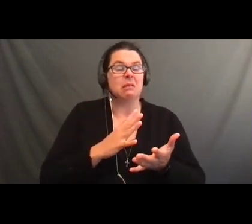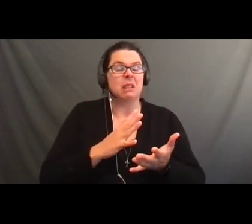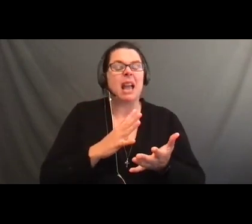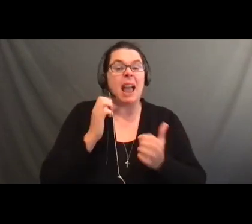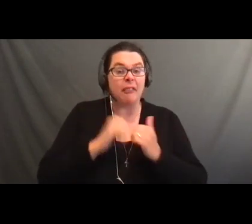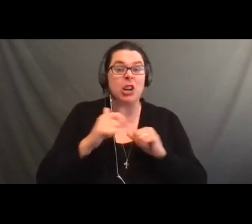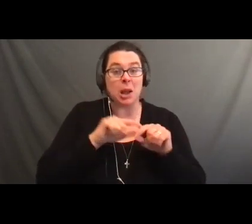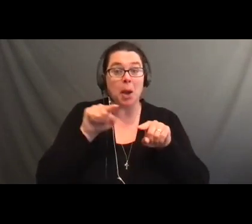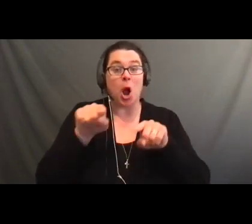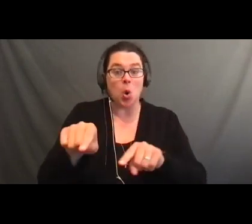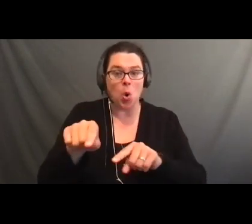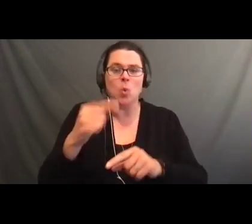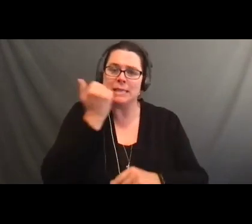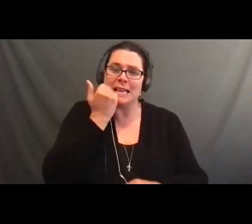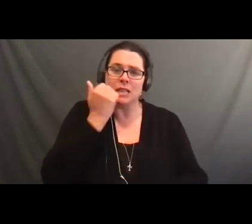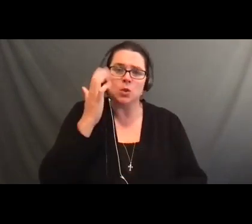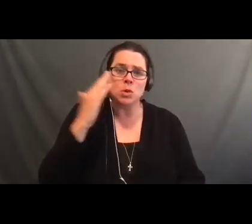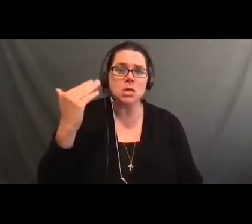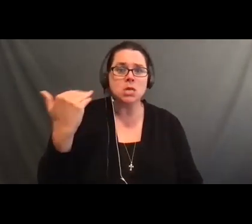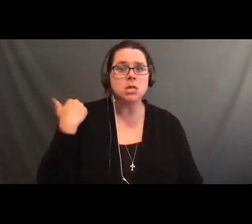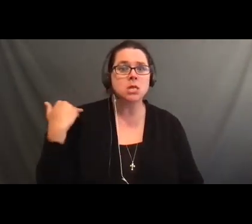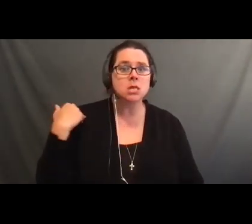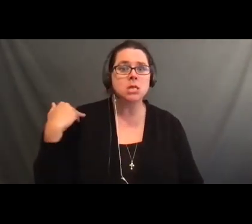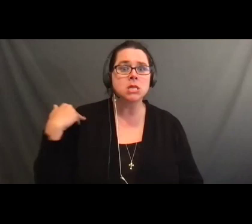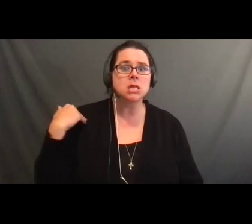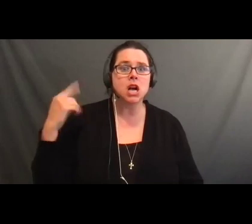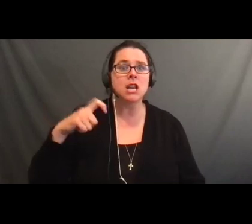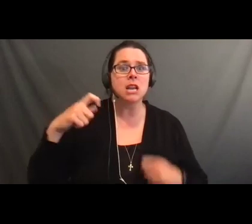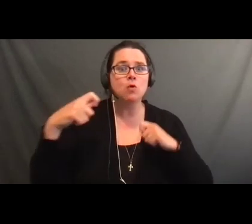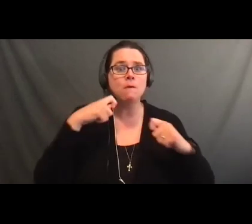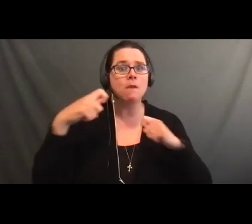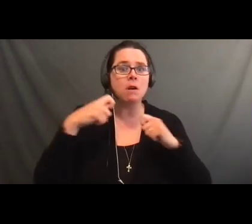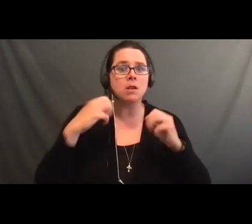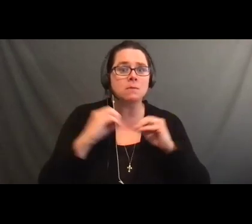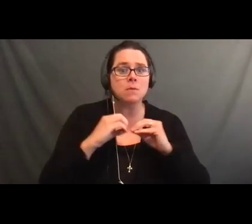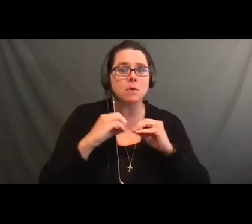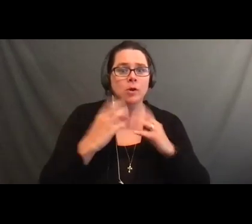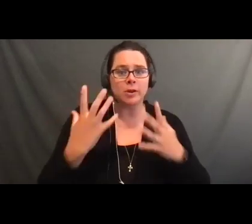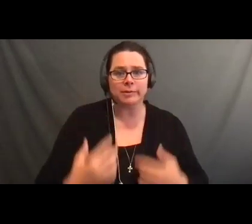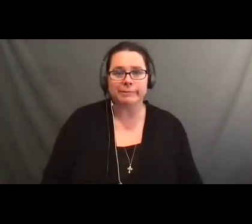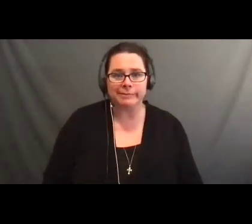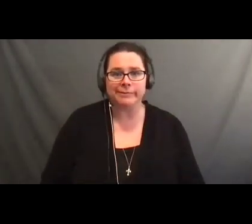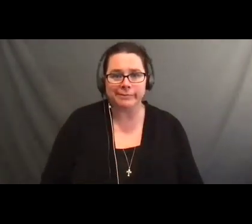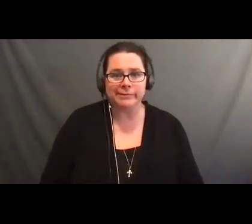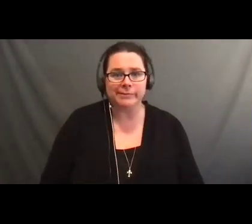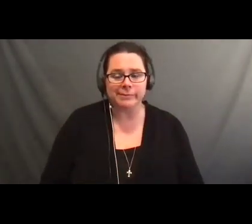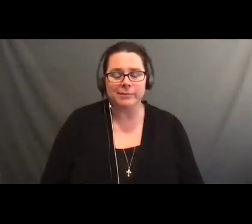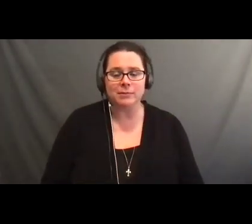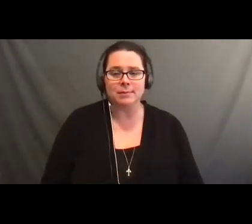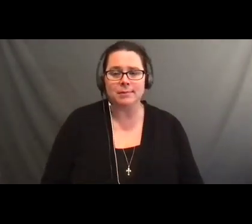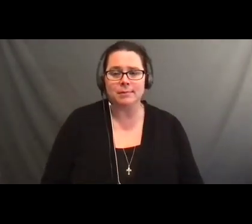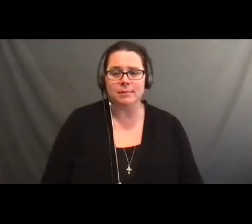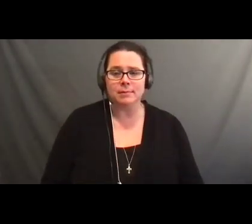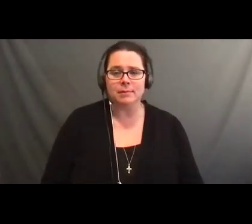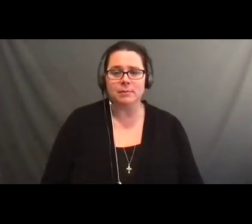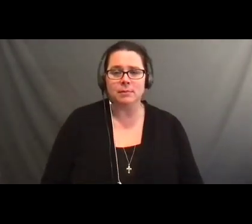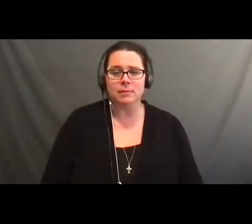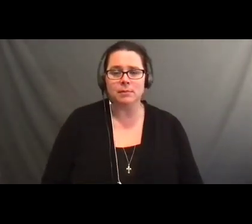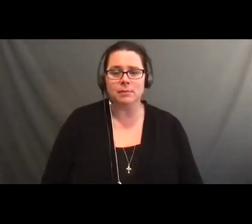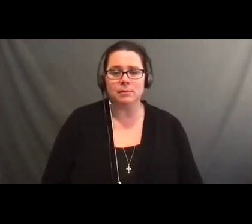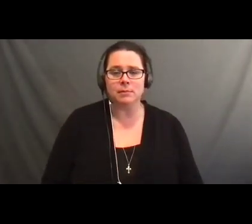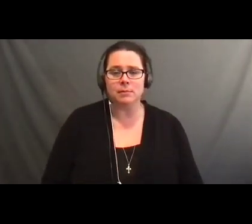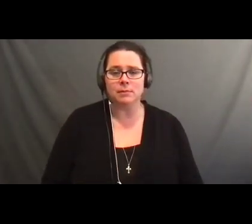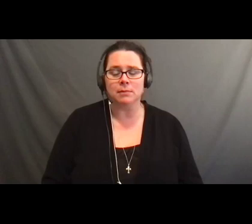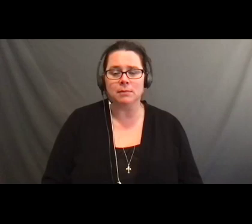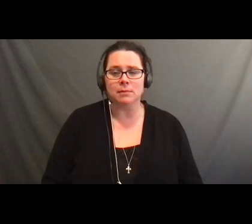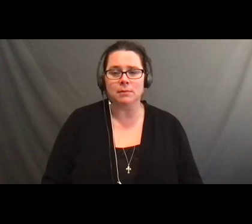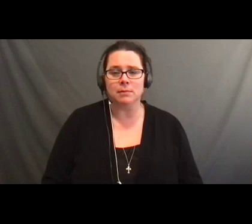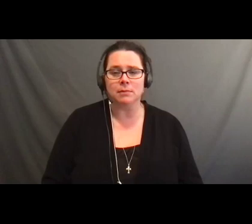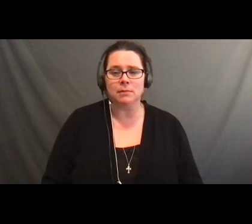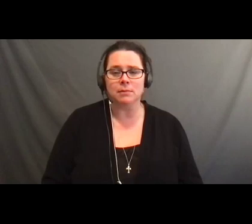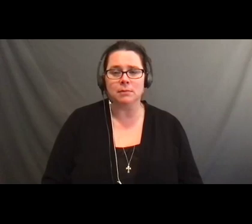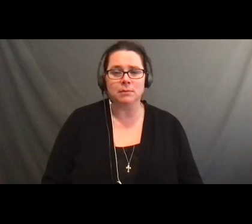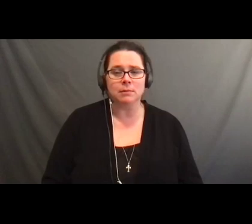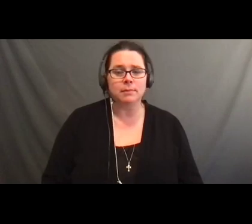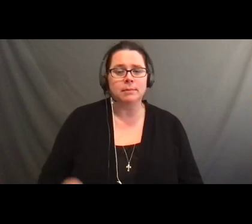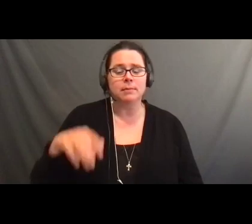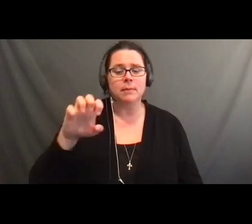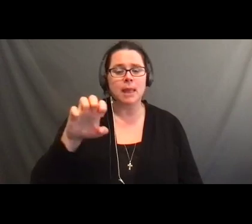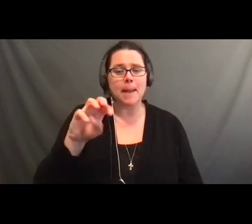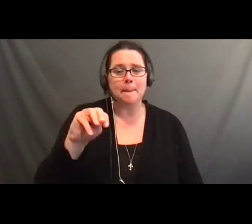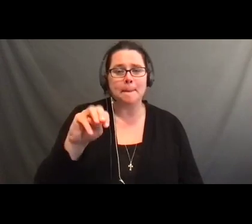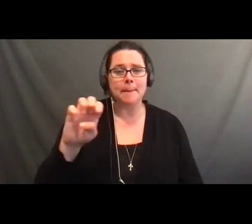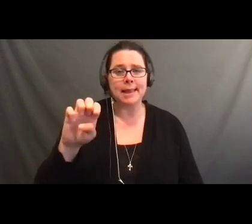every time I visit the dentist. >> Jen: I see Eme has her hand up so I'm going